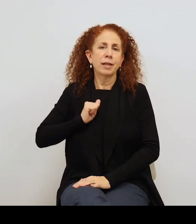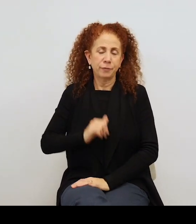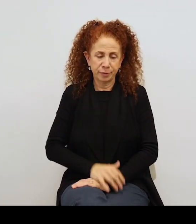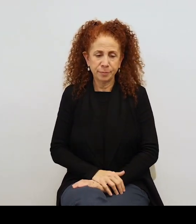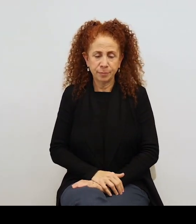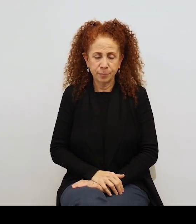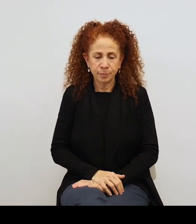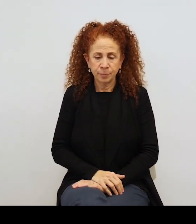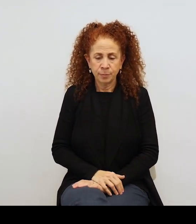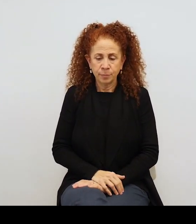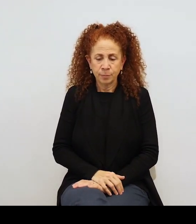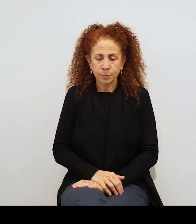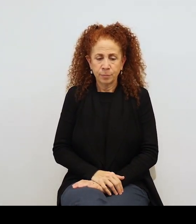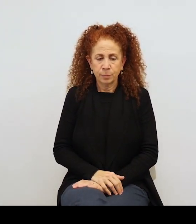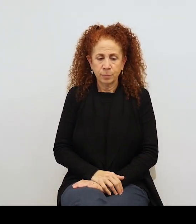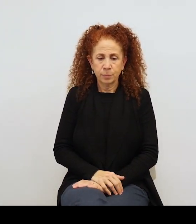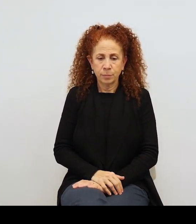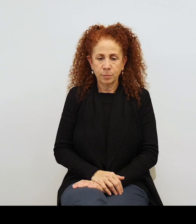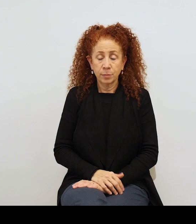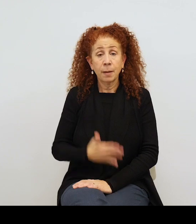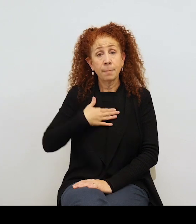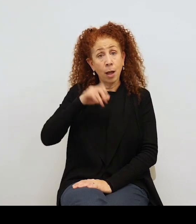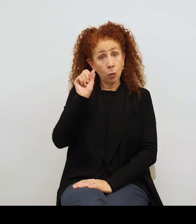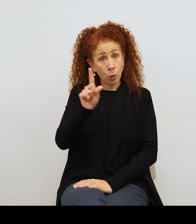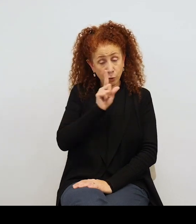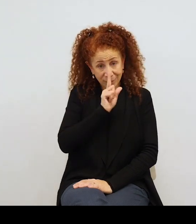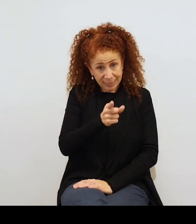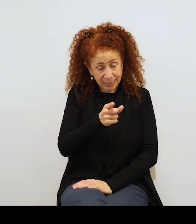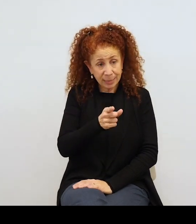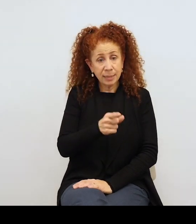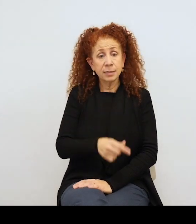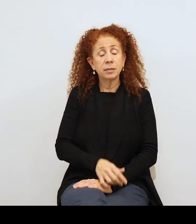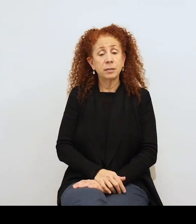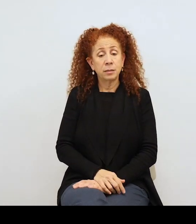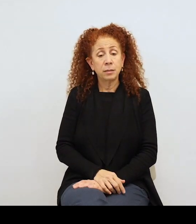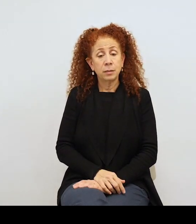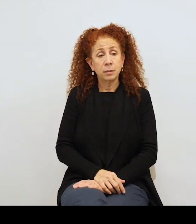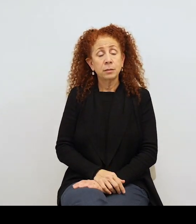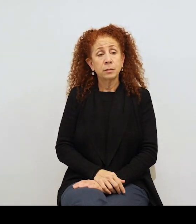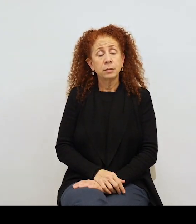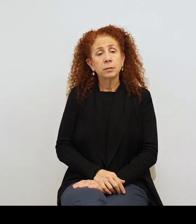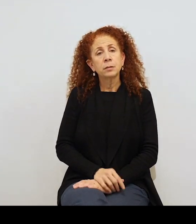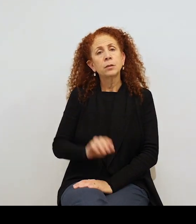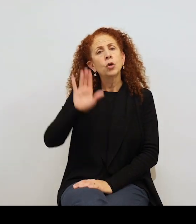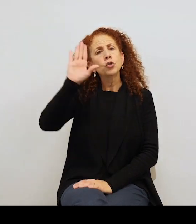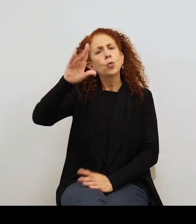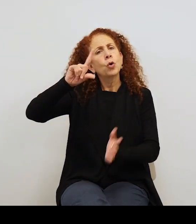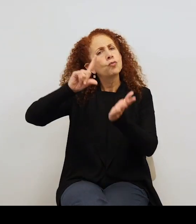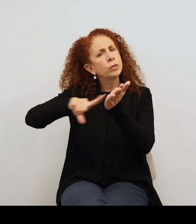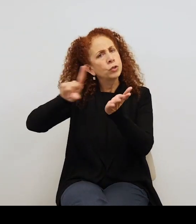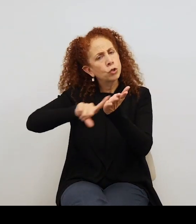So my question is really about your research,